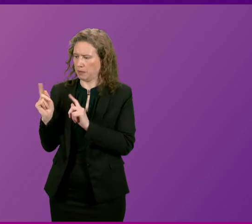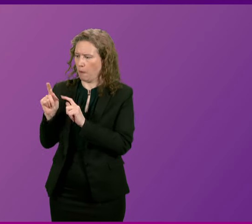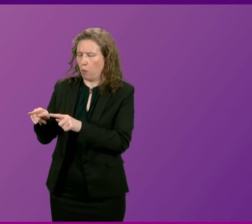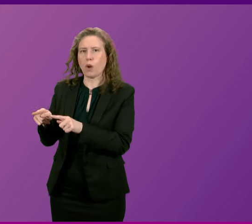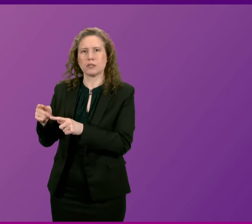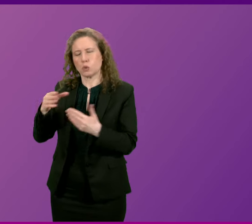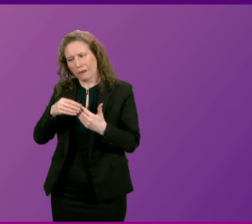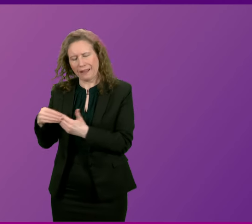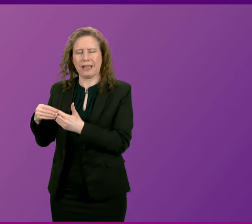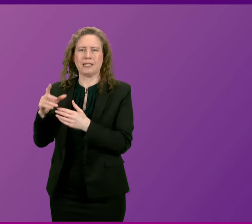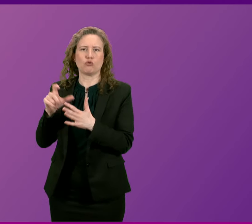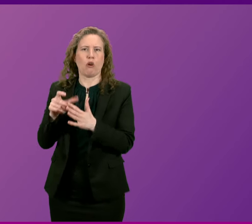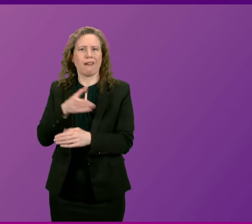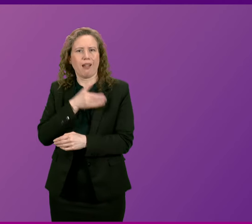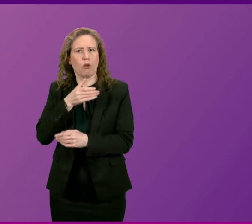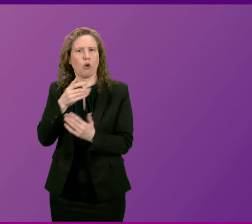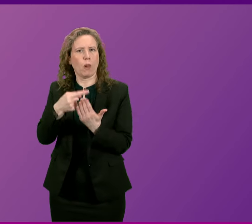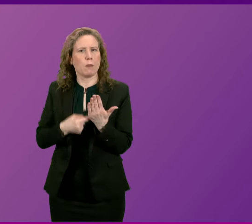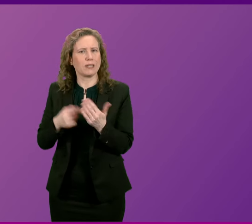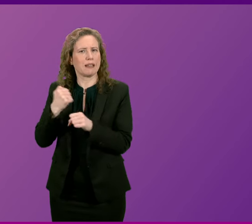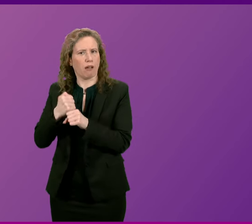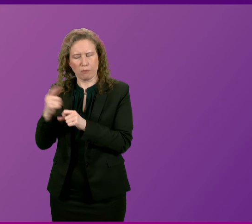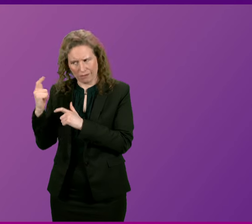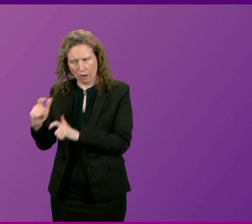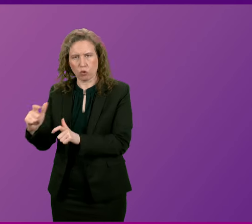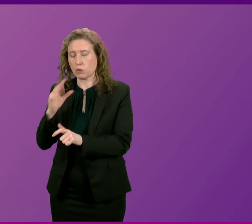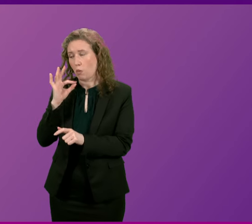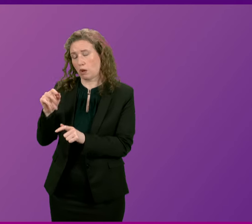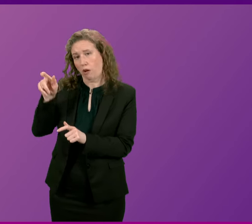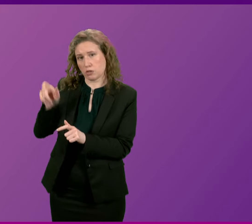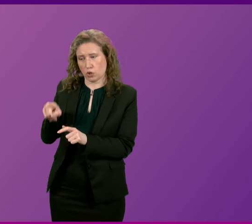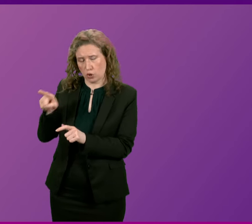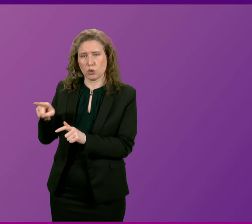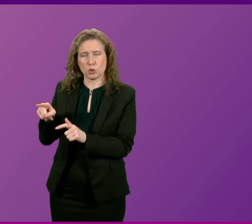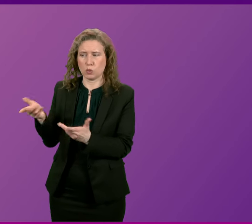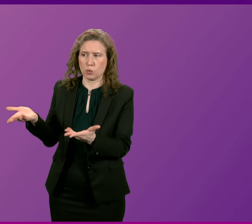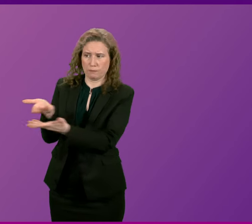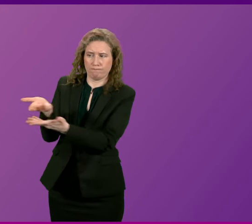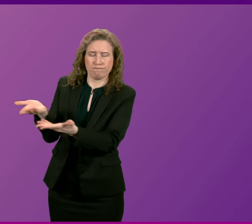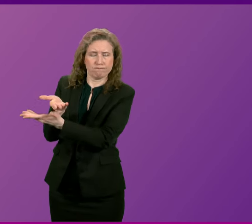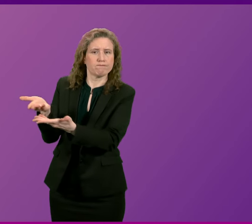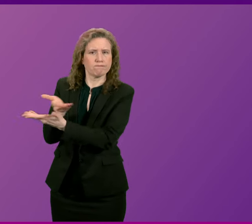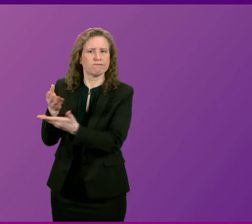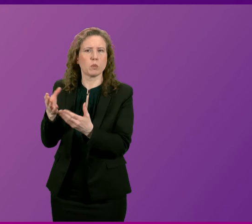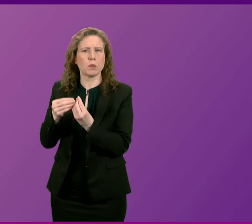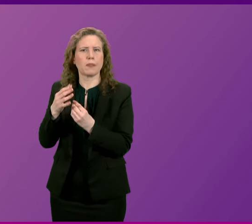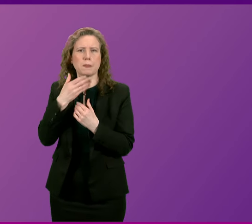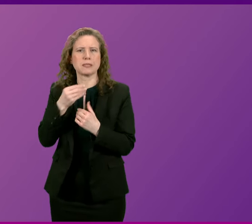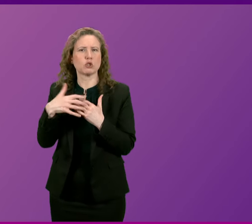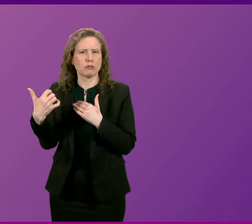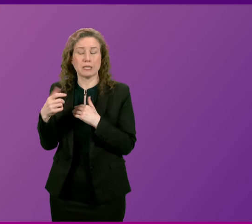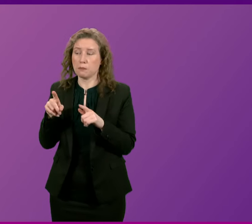leadership of drugs and alcohol policy within the Government, to engage with him—however, I remain